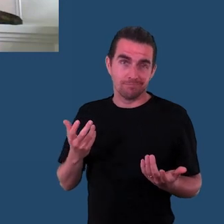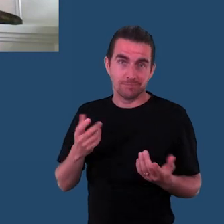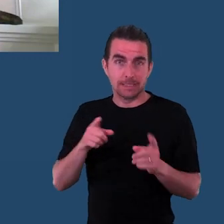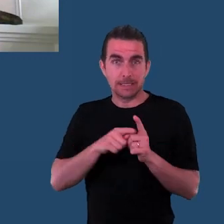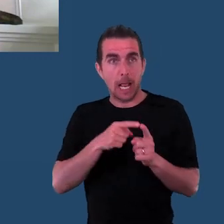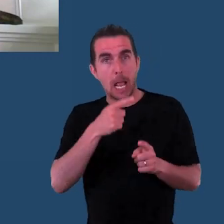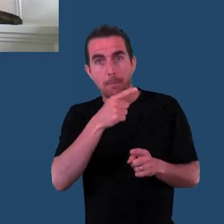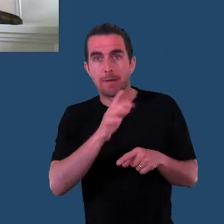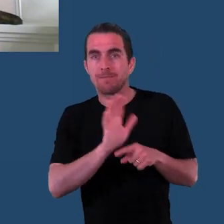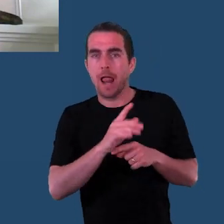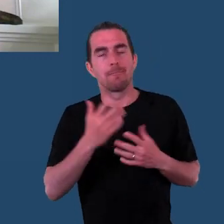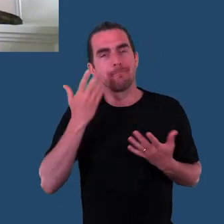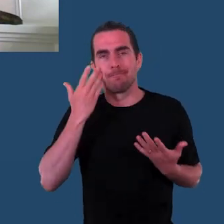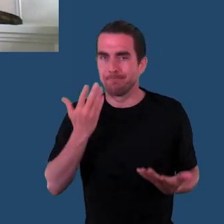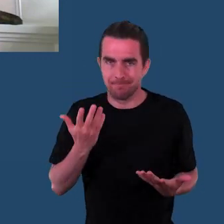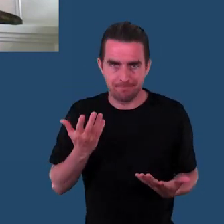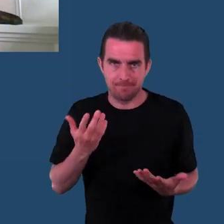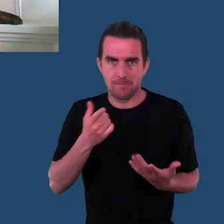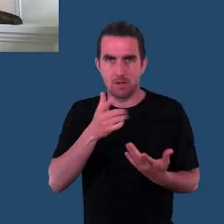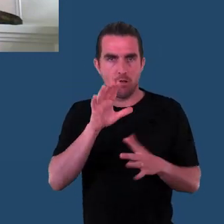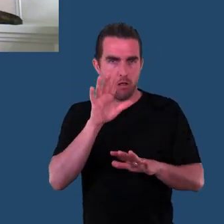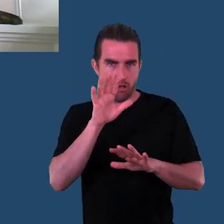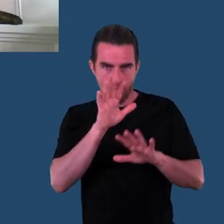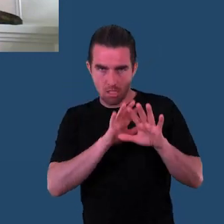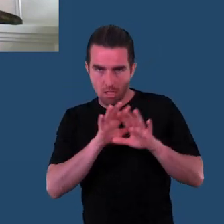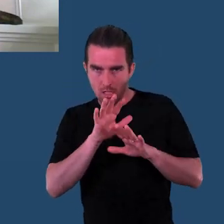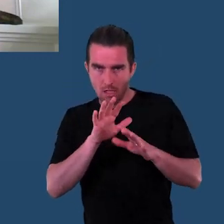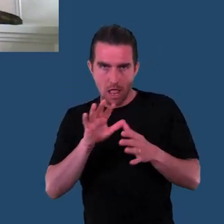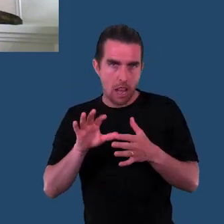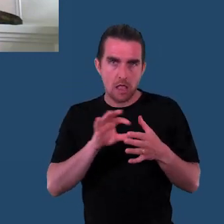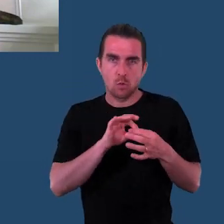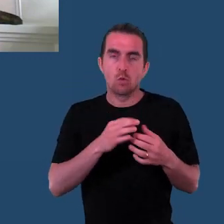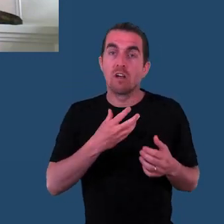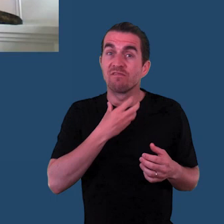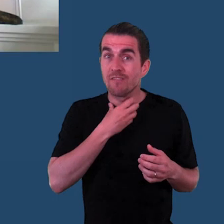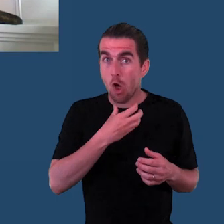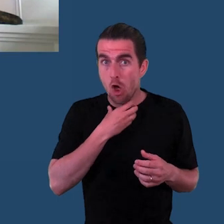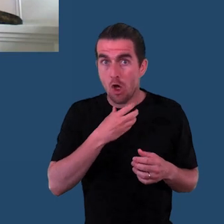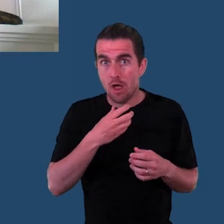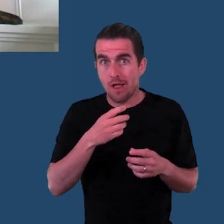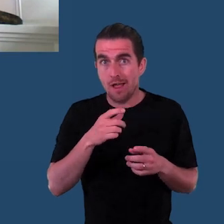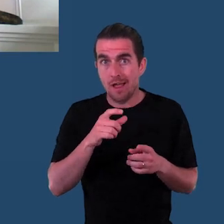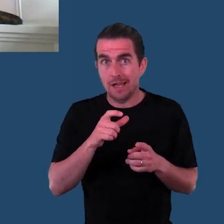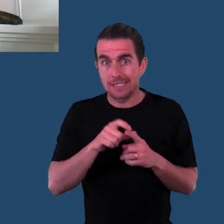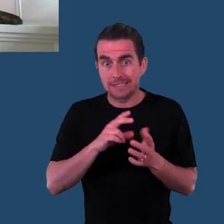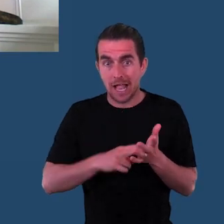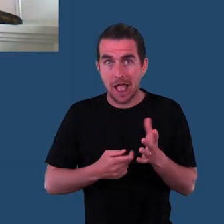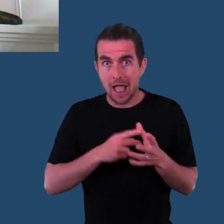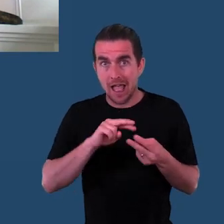what they do in "Jurassic Park," and link it with frog DNA. It's a nice idea in concept,